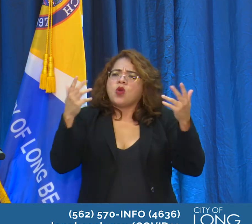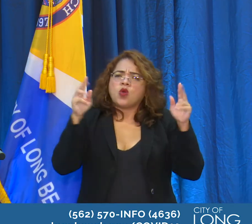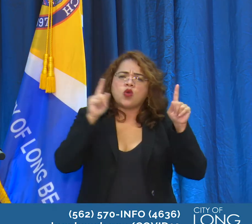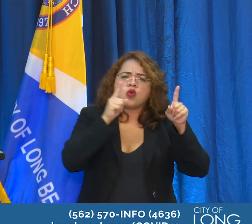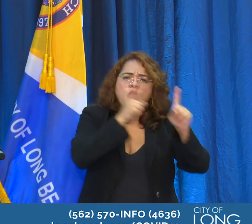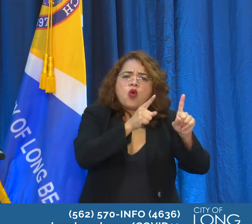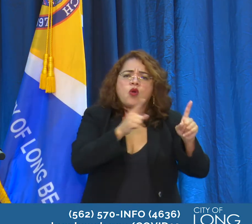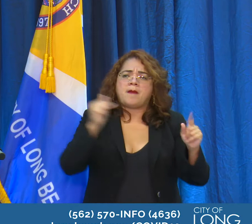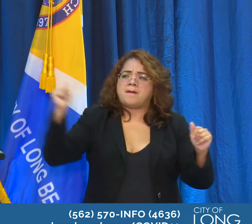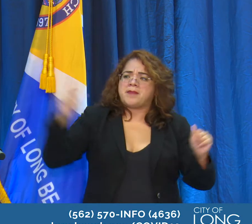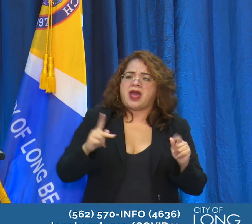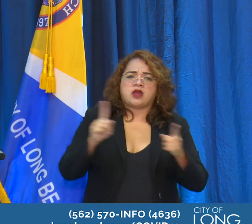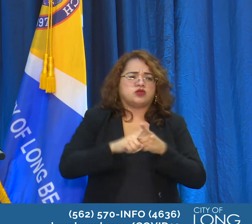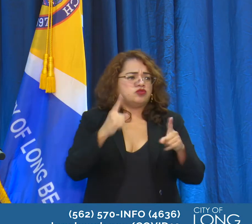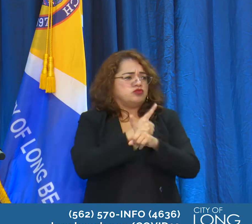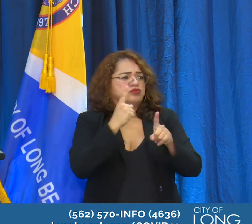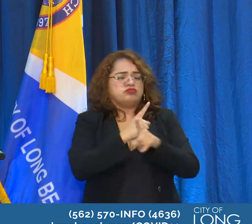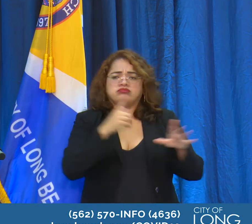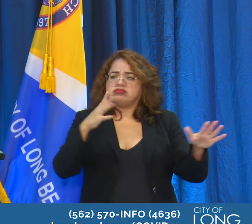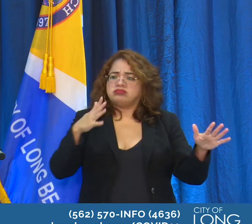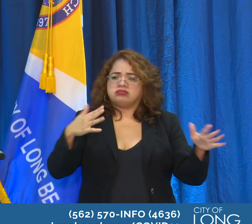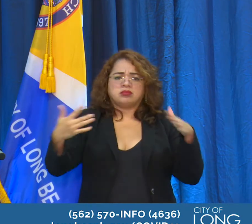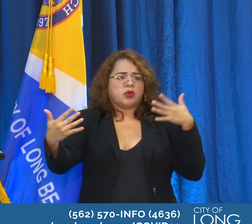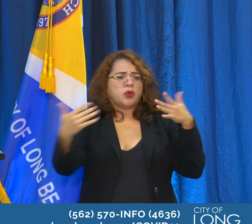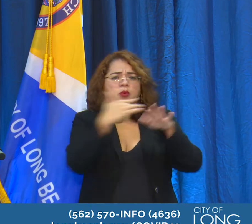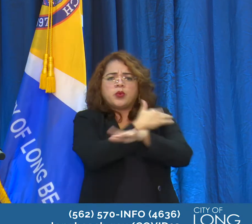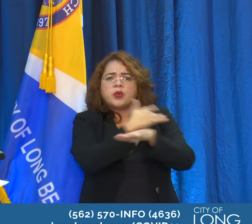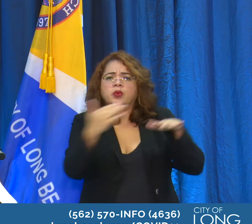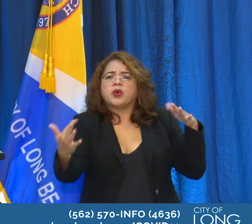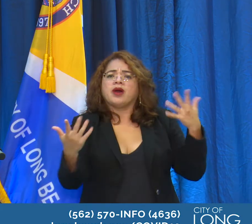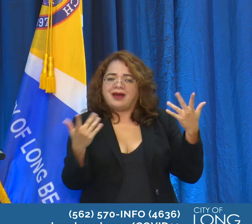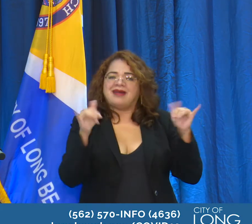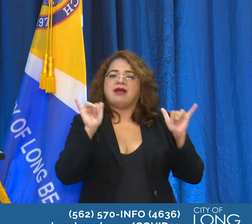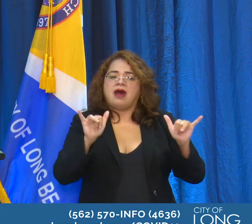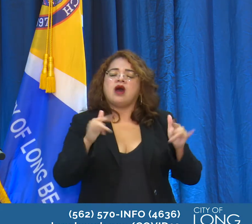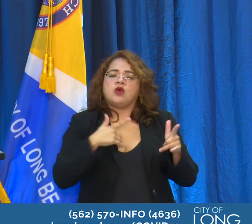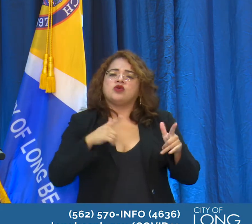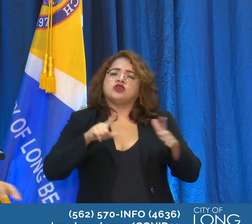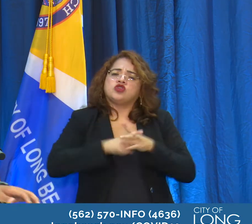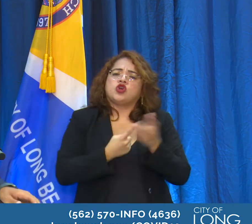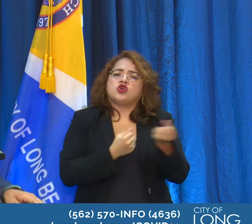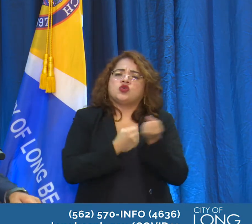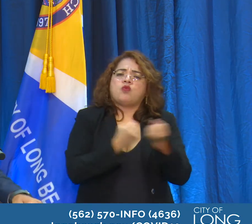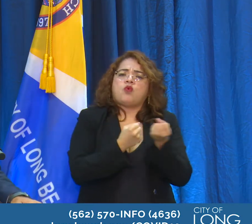if you can safely support our small businesses, please do so.